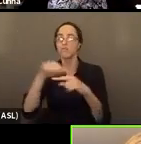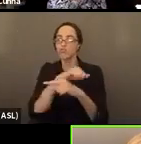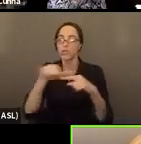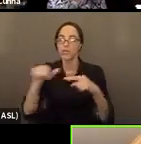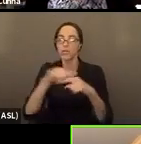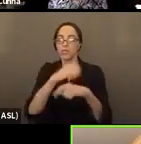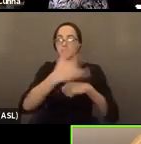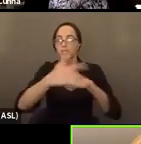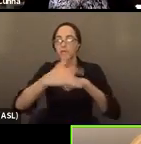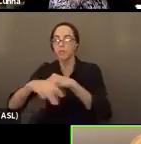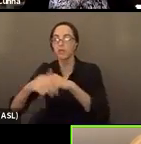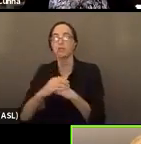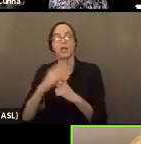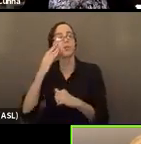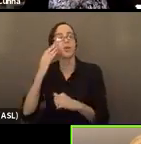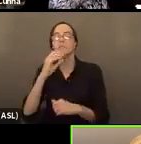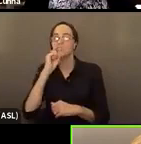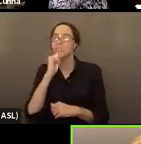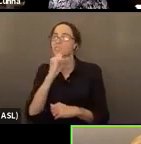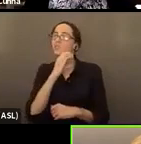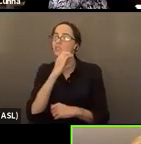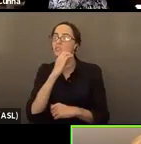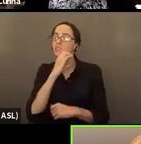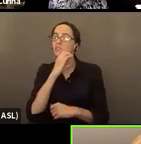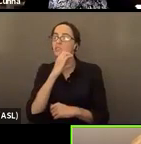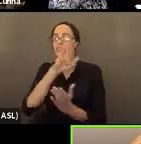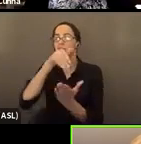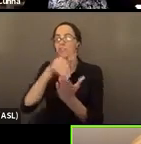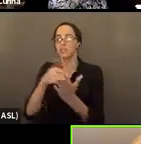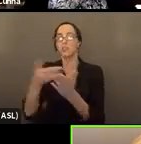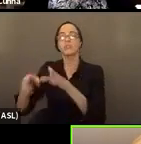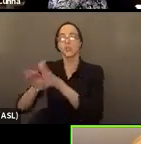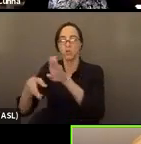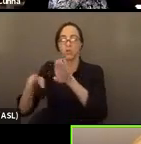down right now but a lot of them are operating remotely are there any other trainings out there